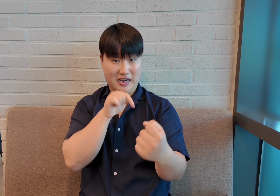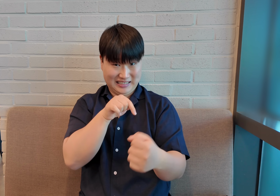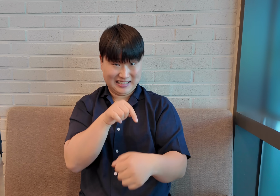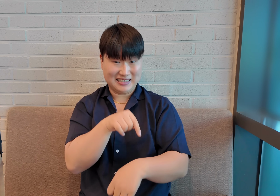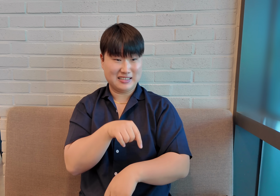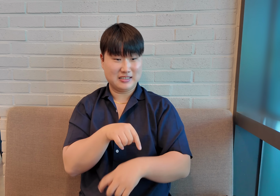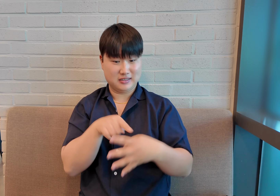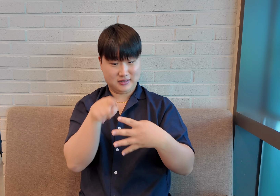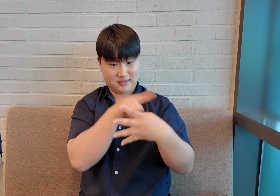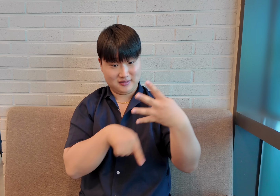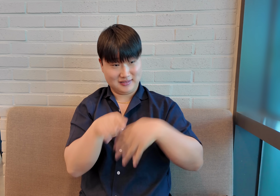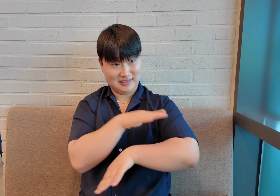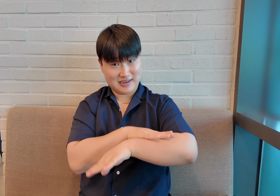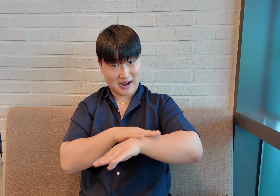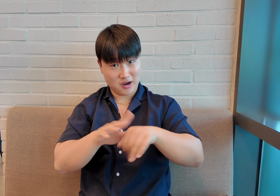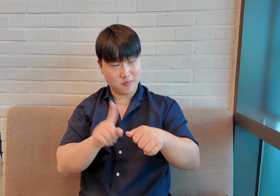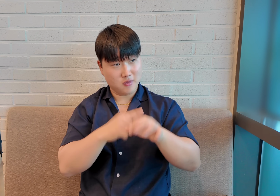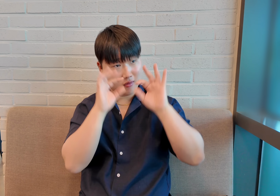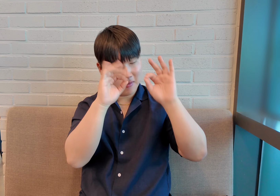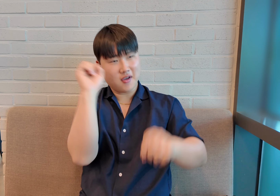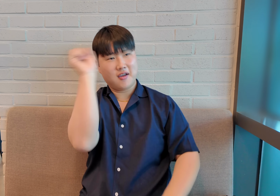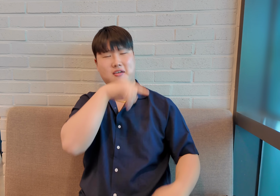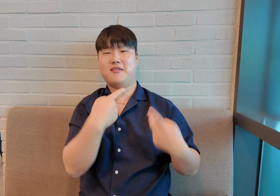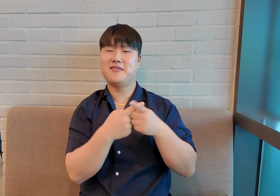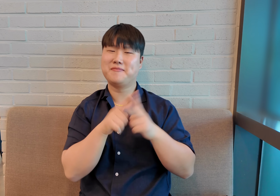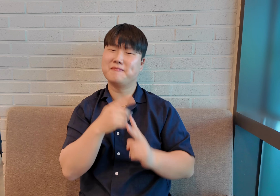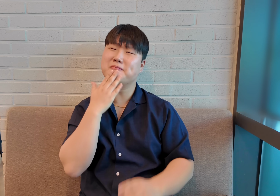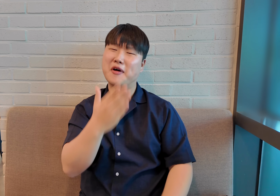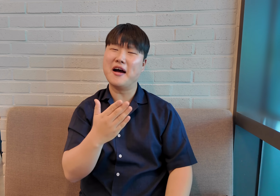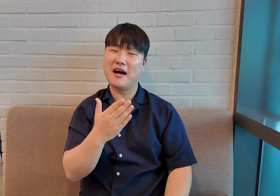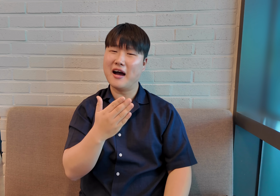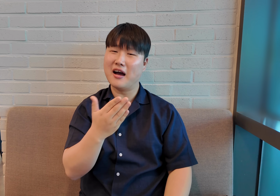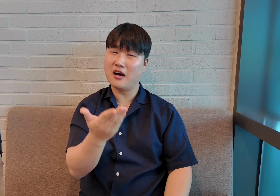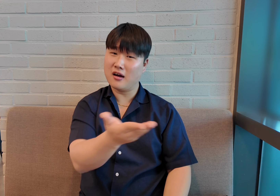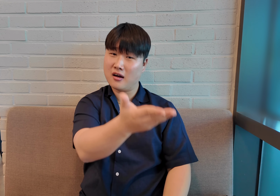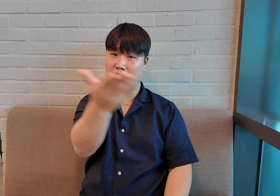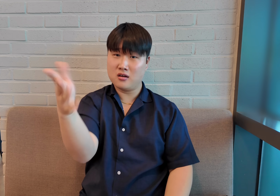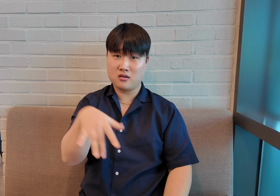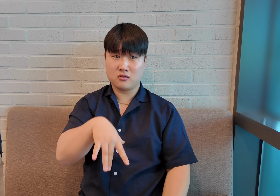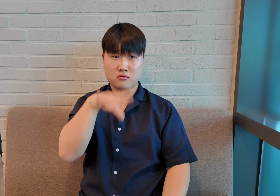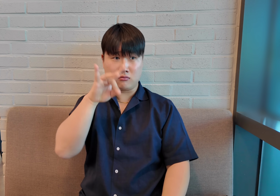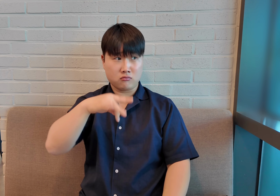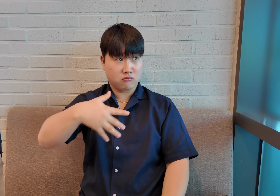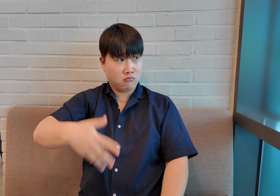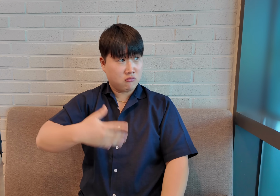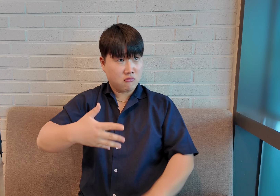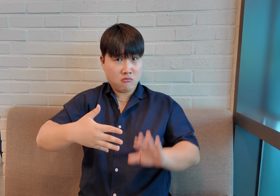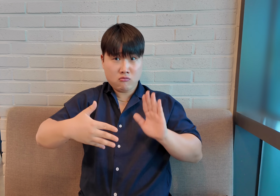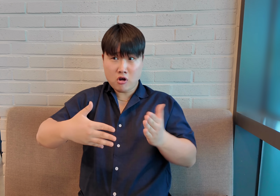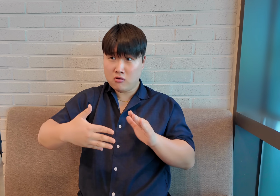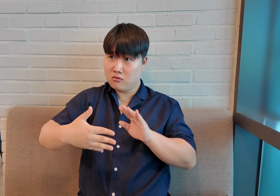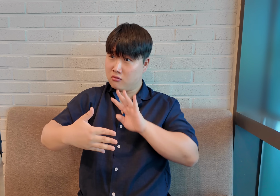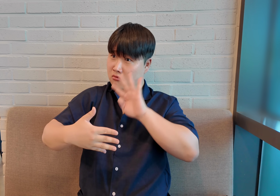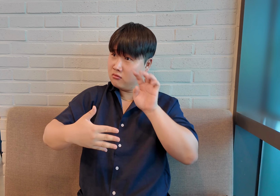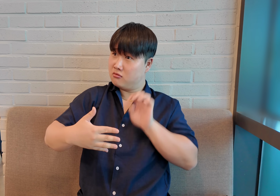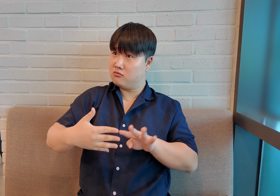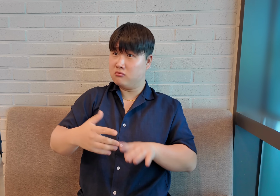If these four things work well together, the conversation will go well. At first, will it be possible to convey sign language with one hand?